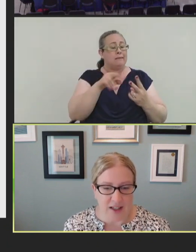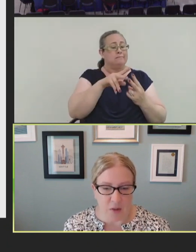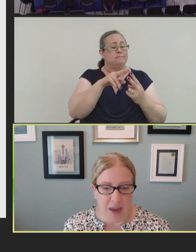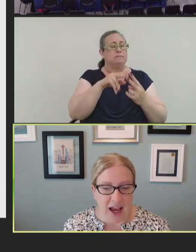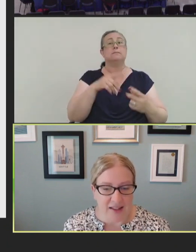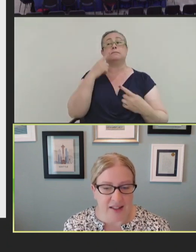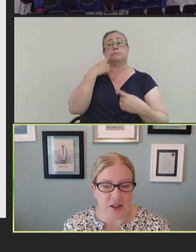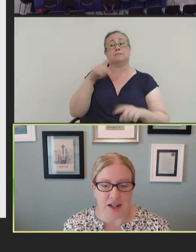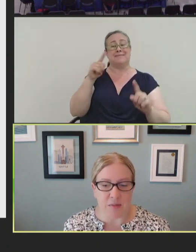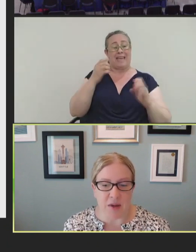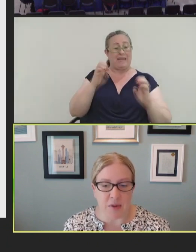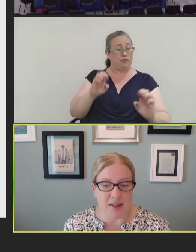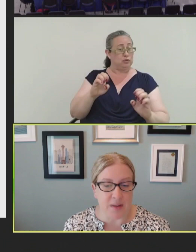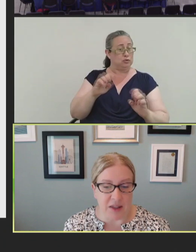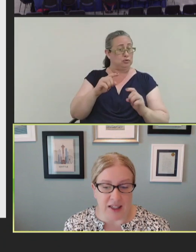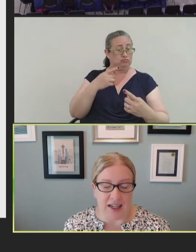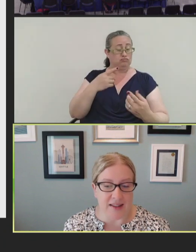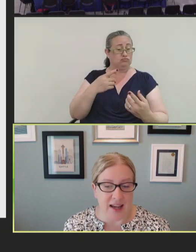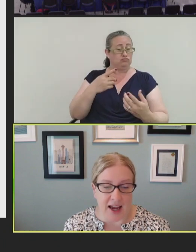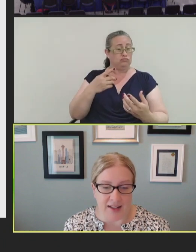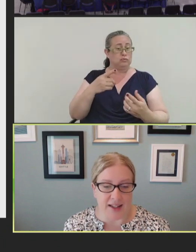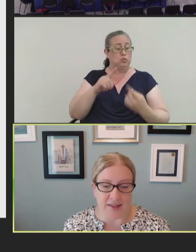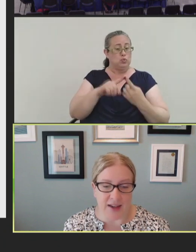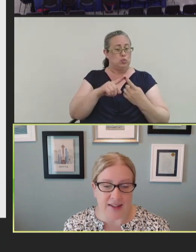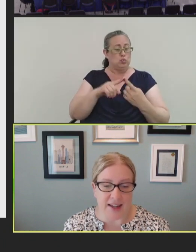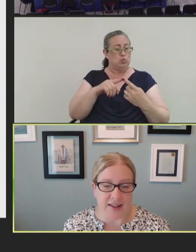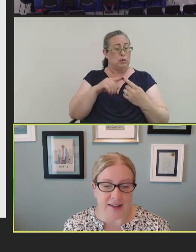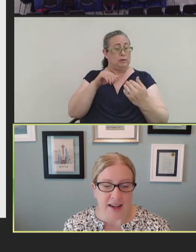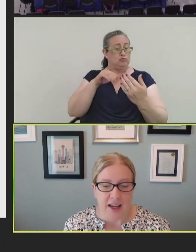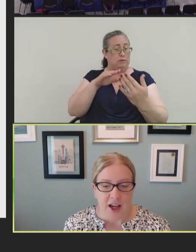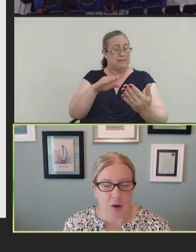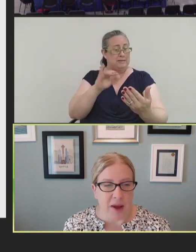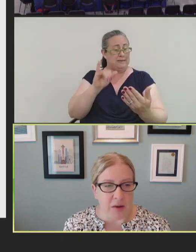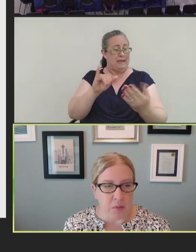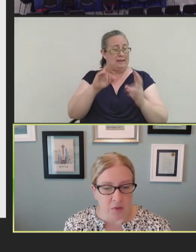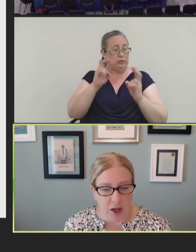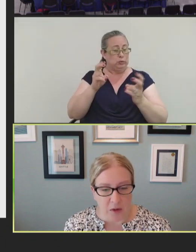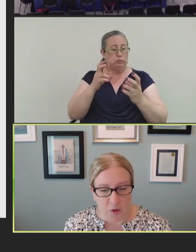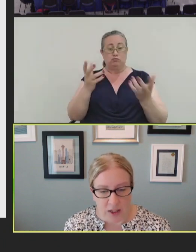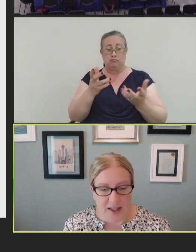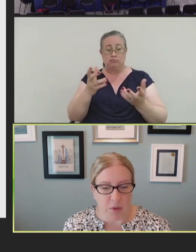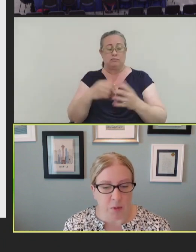in the past to address people's abilities to access vaccines have been, for example,